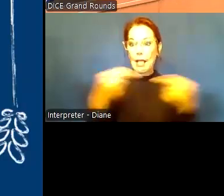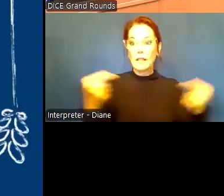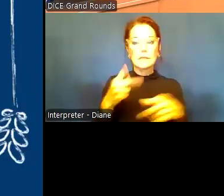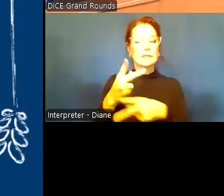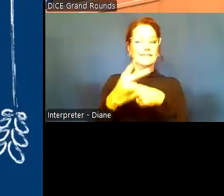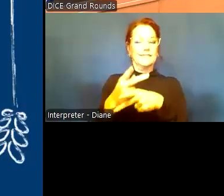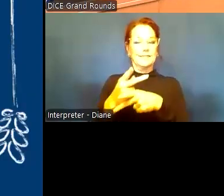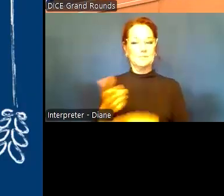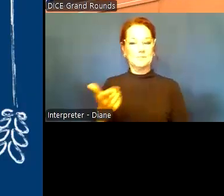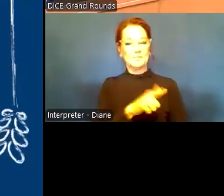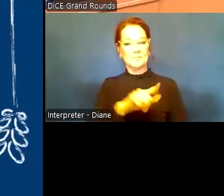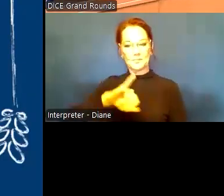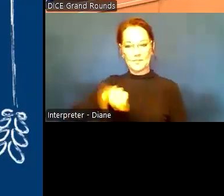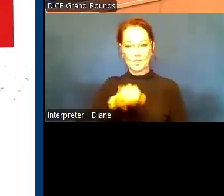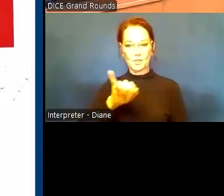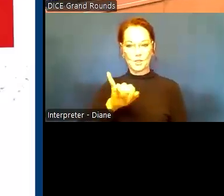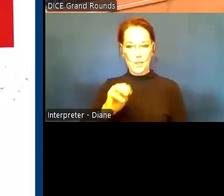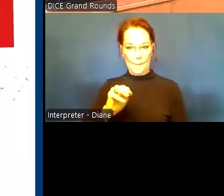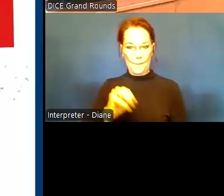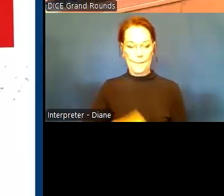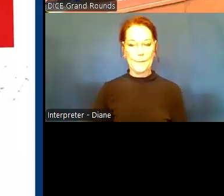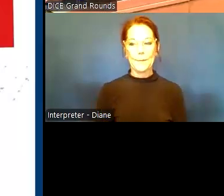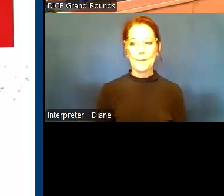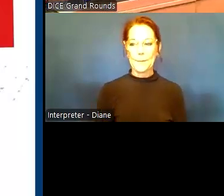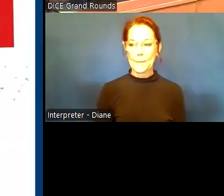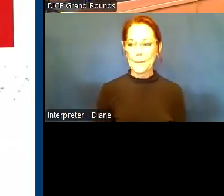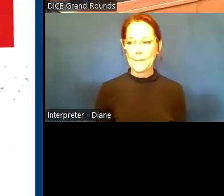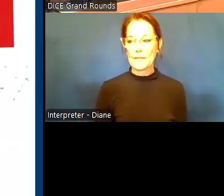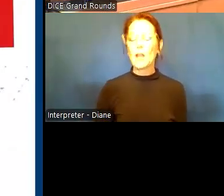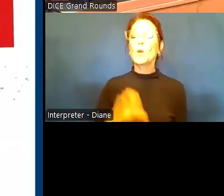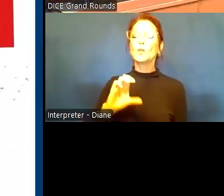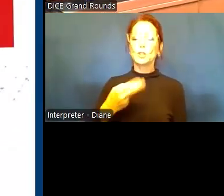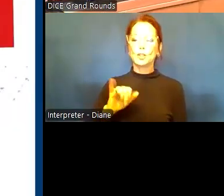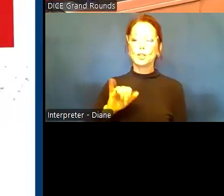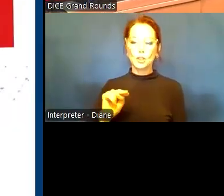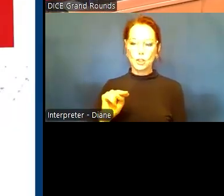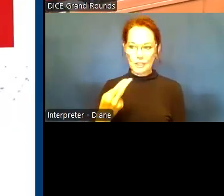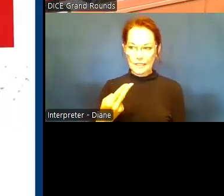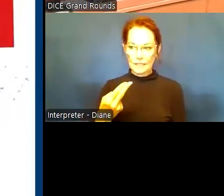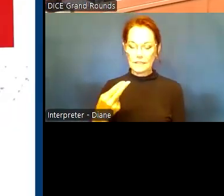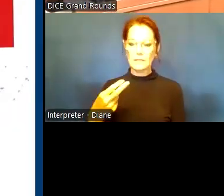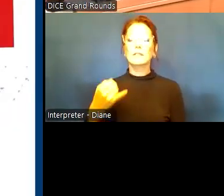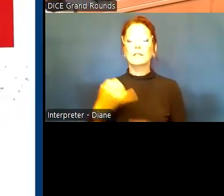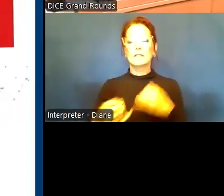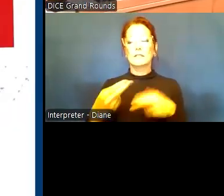Chen hi everyone my name is Chen hin I'm a mental health therapist here in the